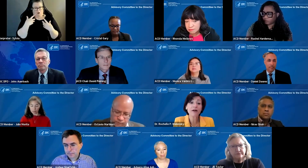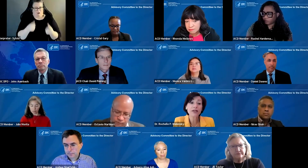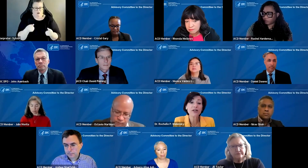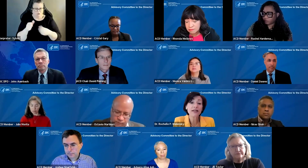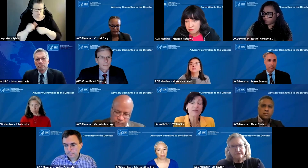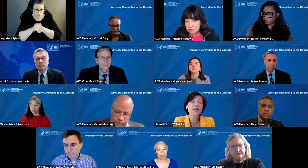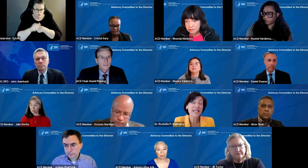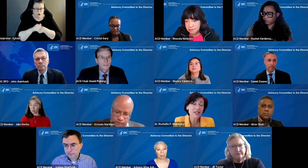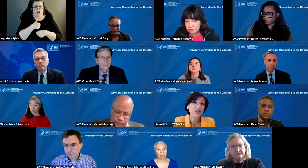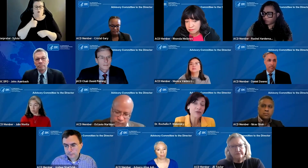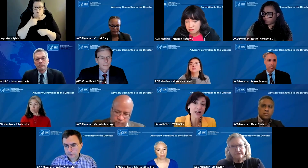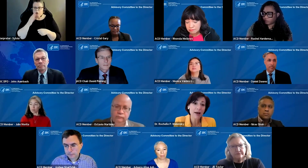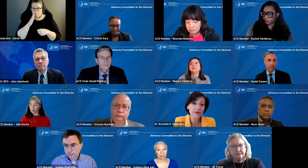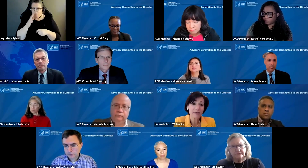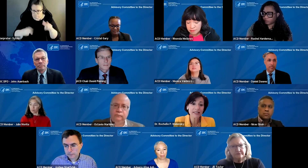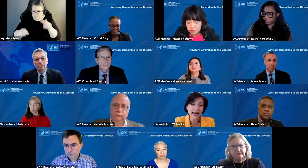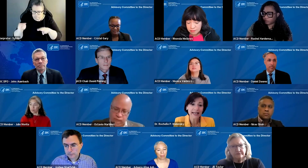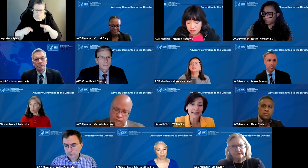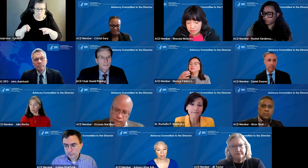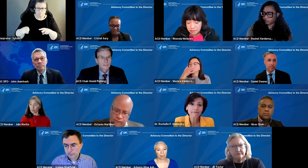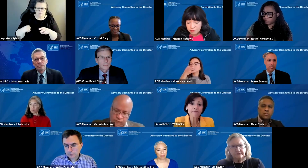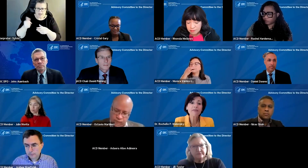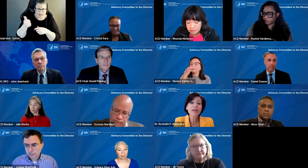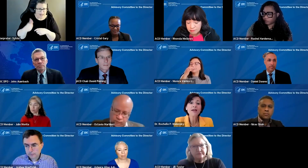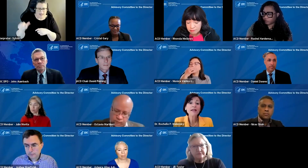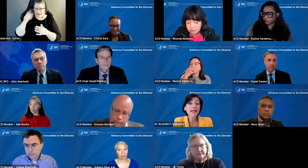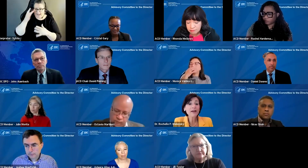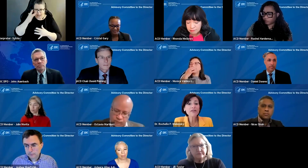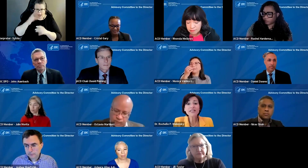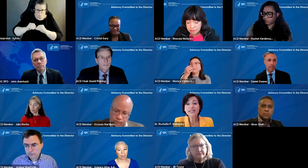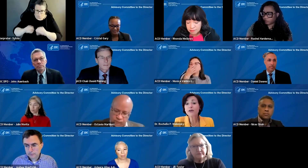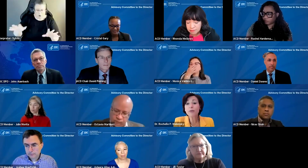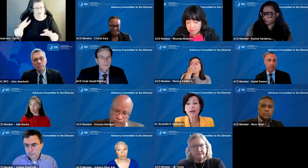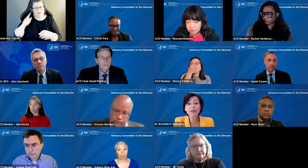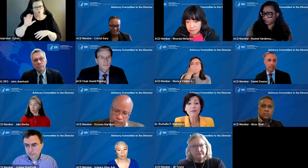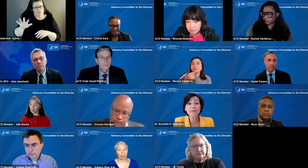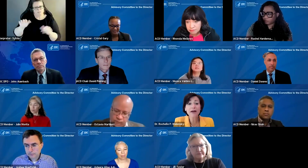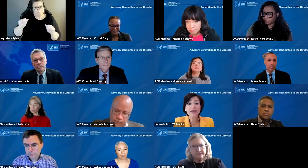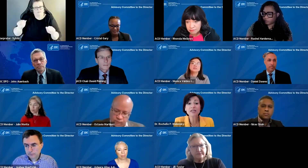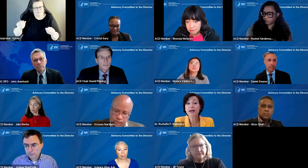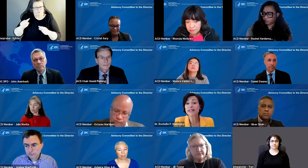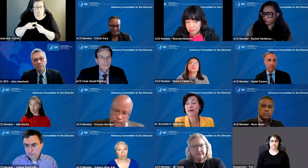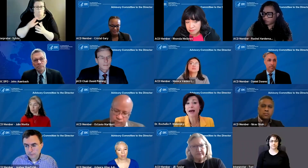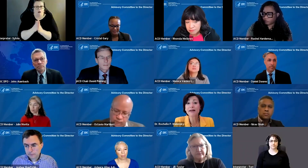it's potential to reach epidemic status. Later, the Center will be able to compare the expected impact